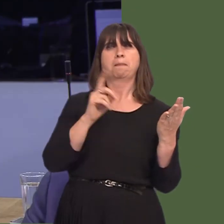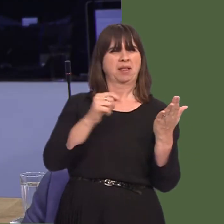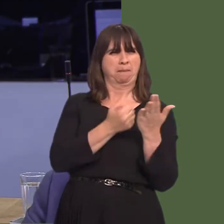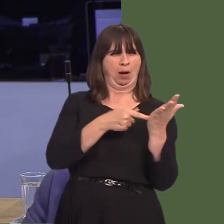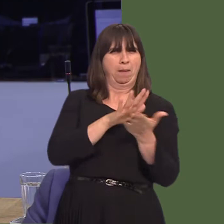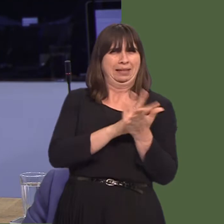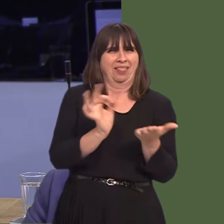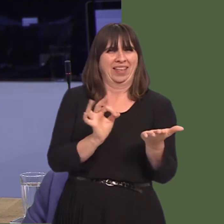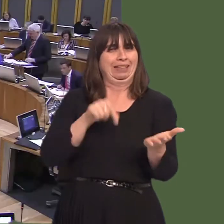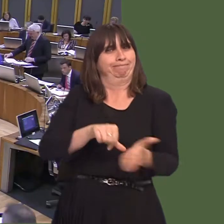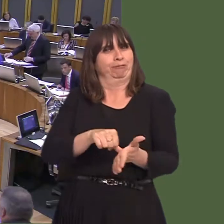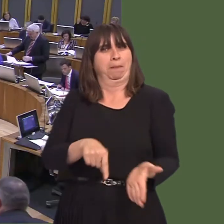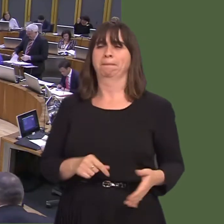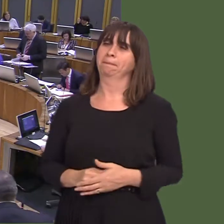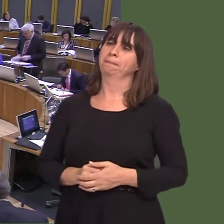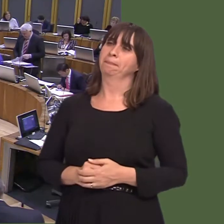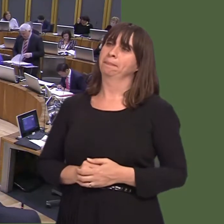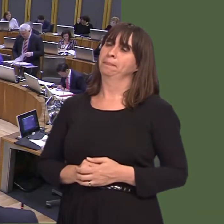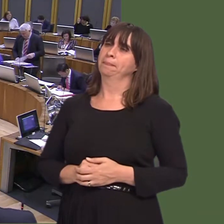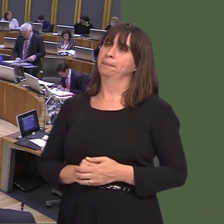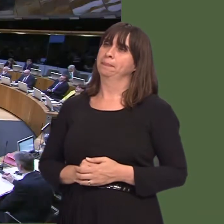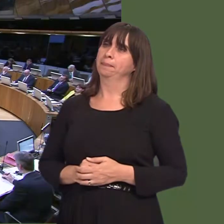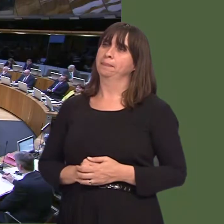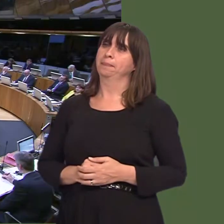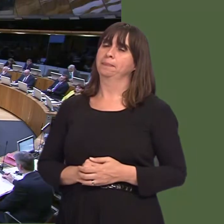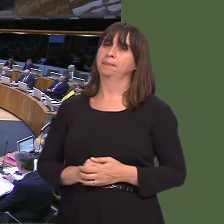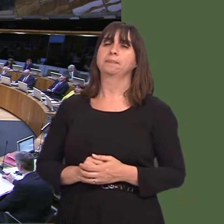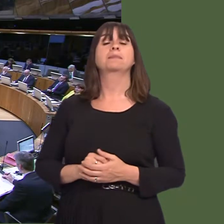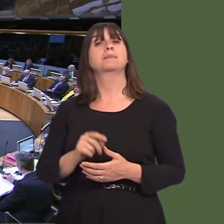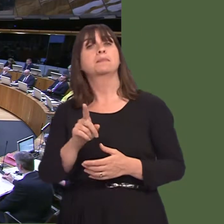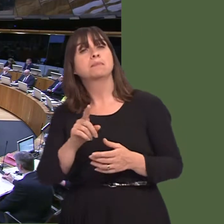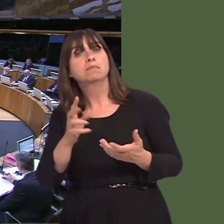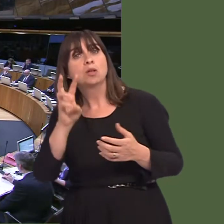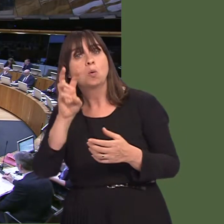A wnaiff y Prif Weinidog ddatganiad am ddyfodol rhaglen Cymru o Blaid Affrica? OAQ52215 Carwyn Jones AM: The Wales for Africa programme